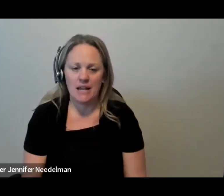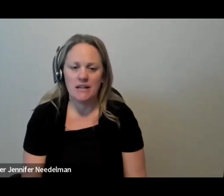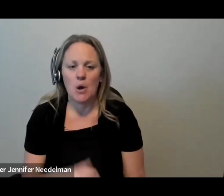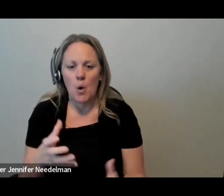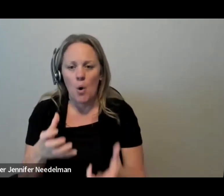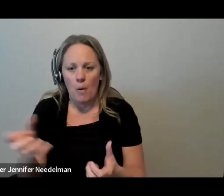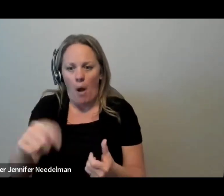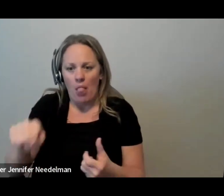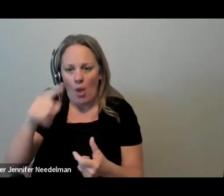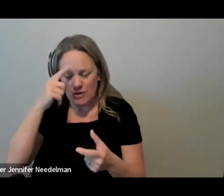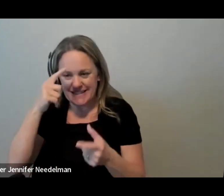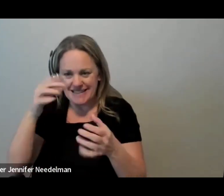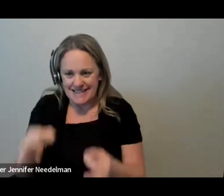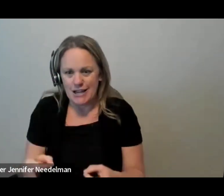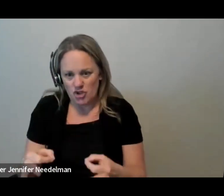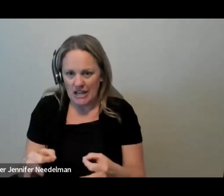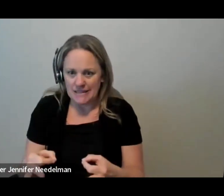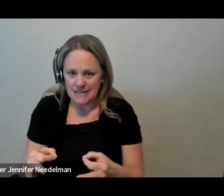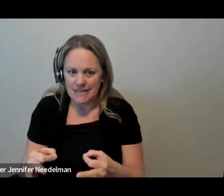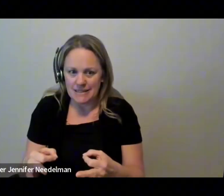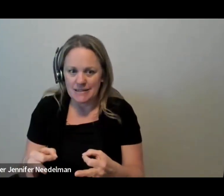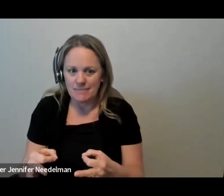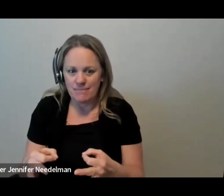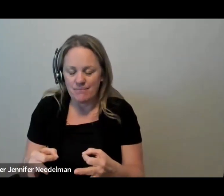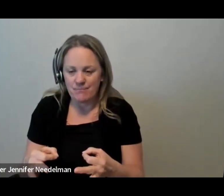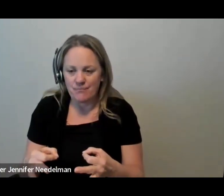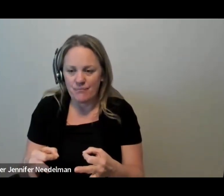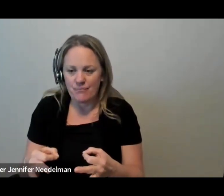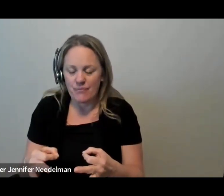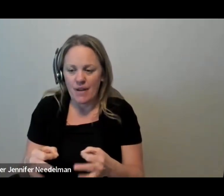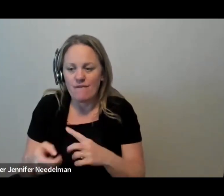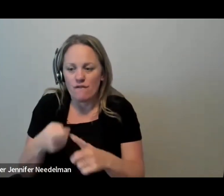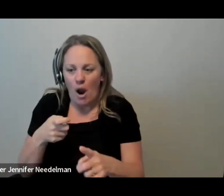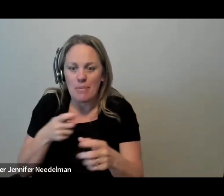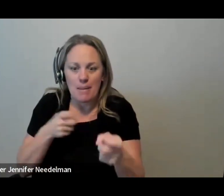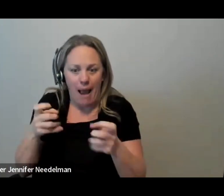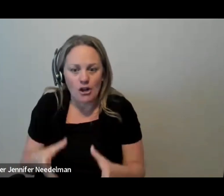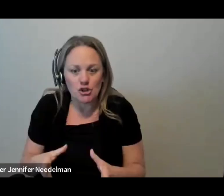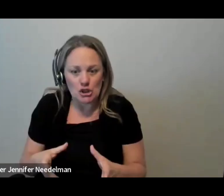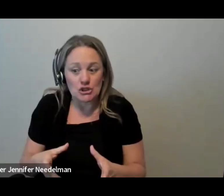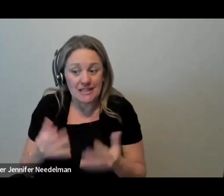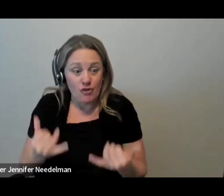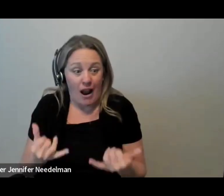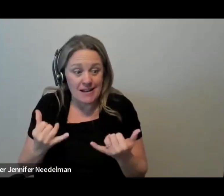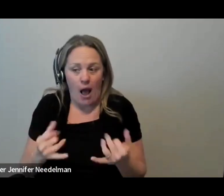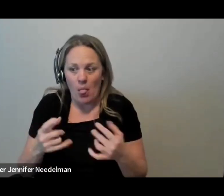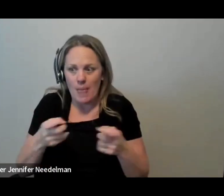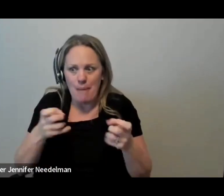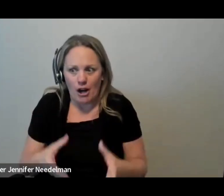to be made at the manager level still, but the managers are asking about accessibility because they're being pushed on accessibility